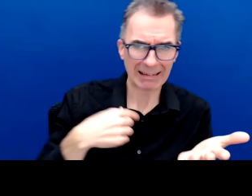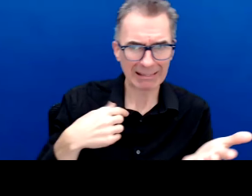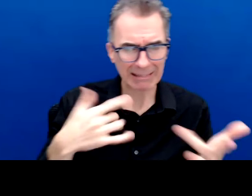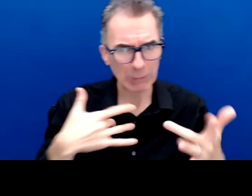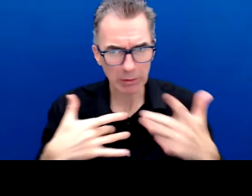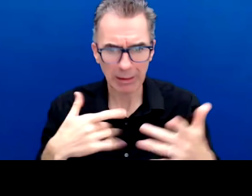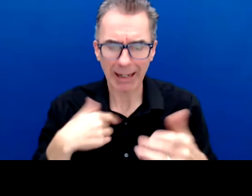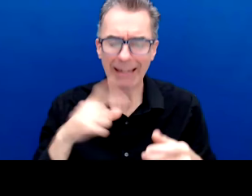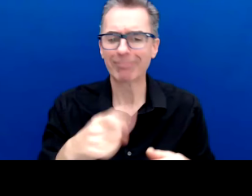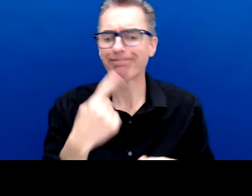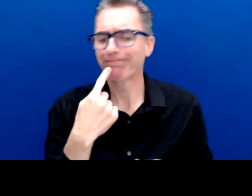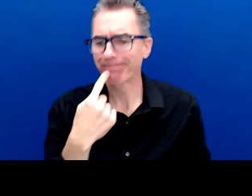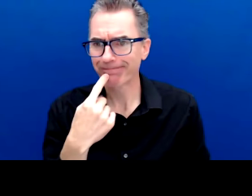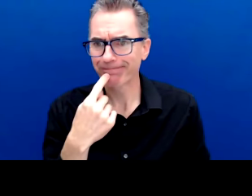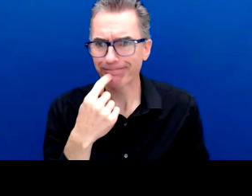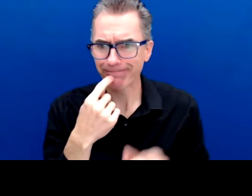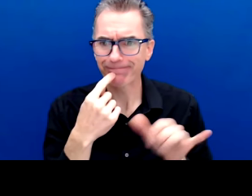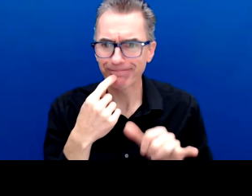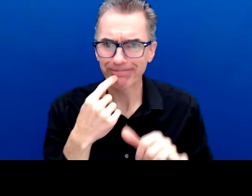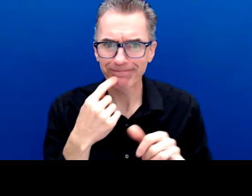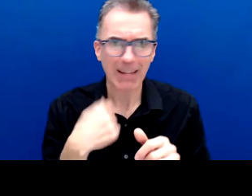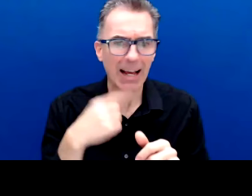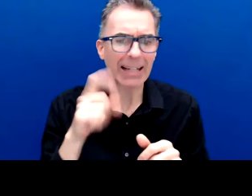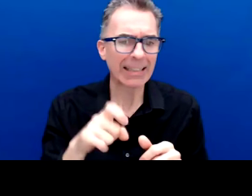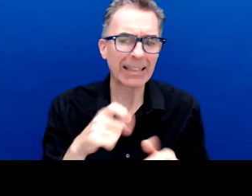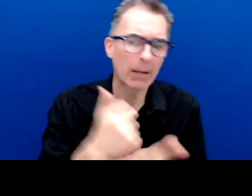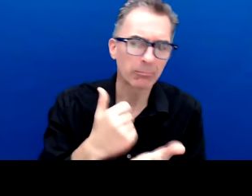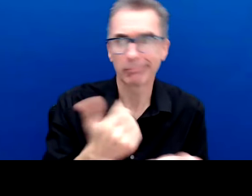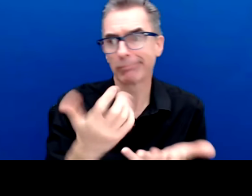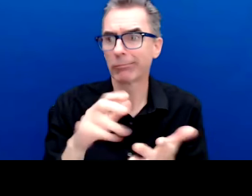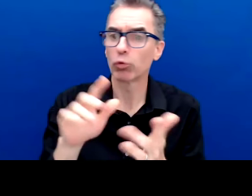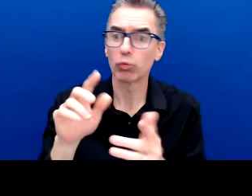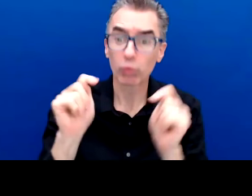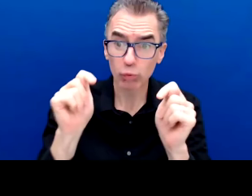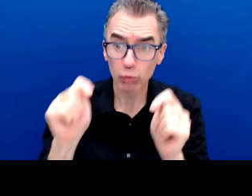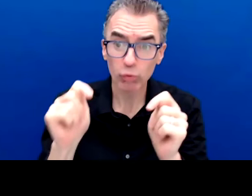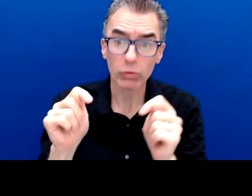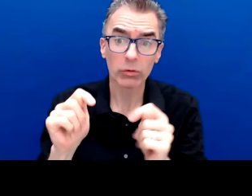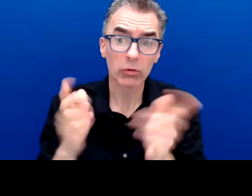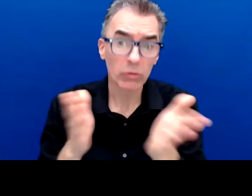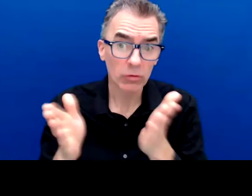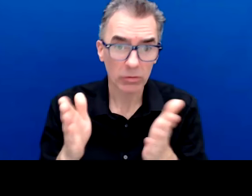I need to either reach out to tutorial services or whatnot. And there's also the general concern flags,